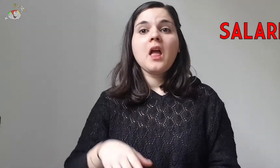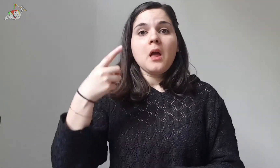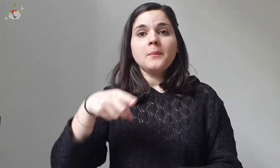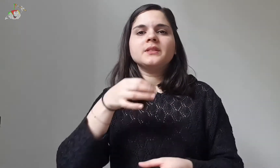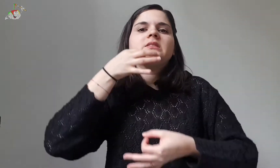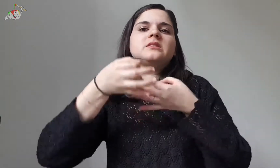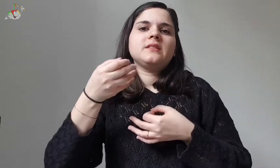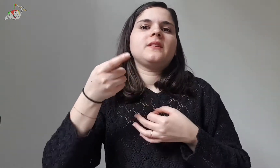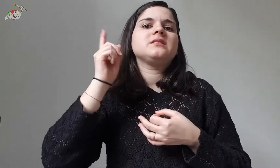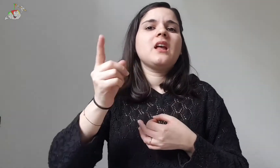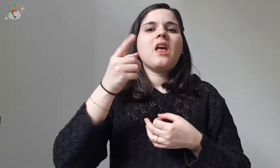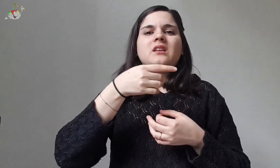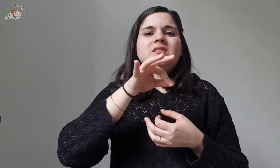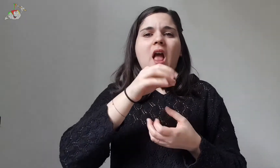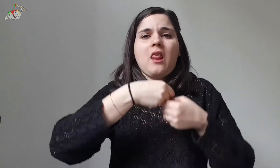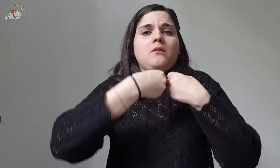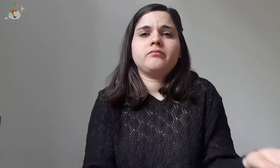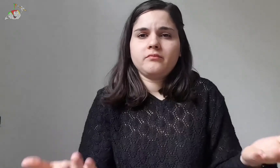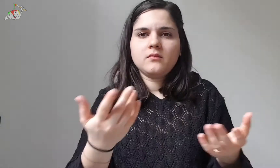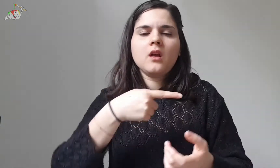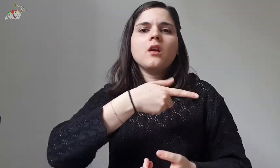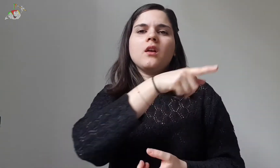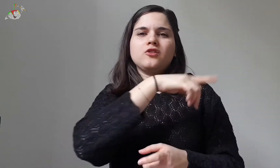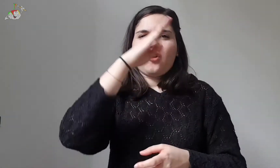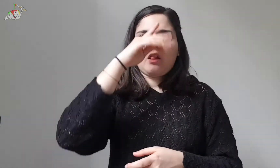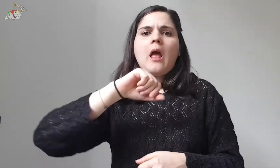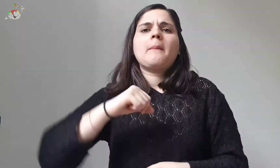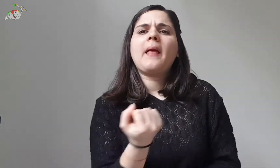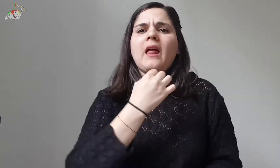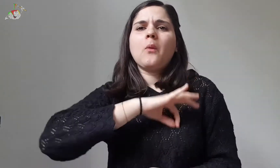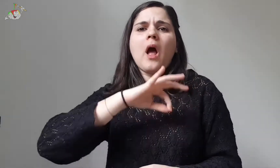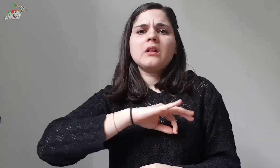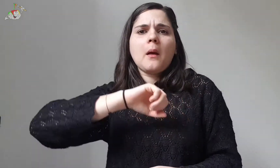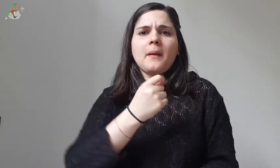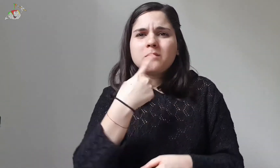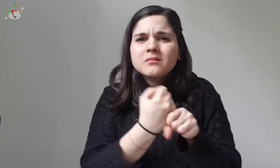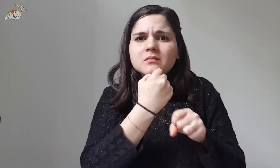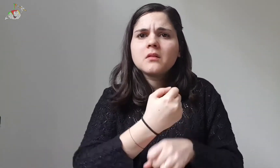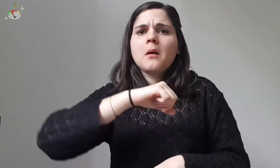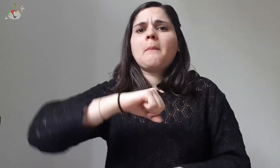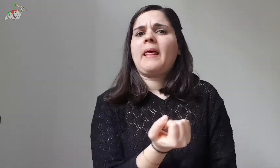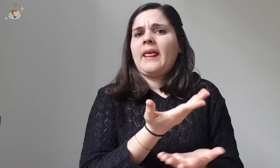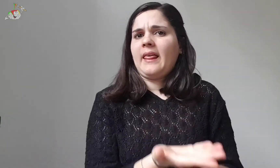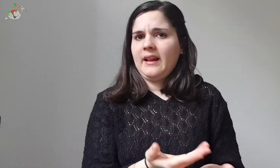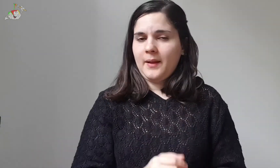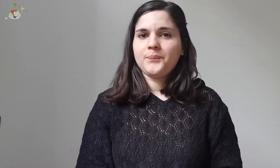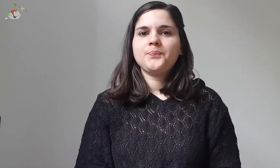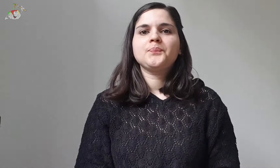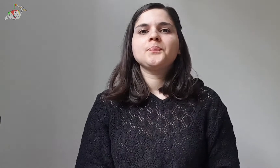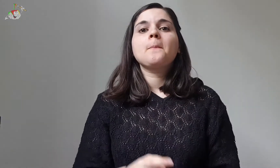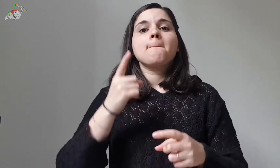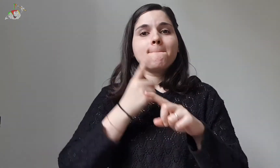So if the salt fell, the soldiers lost their earnings for the period of work done.